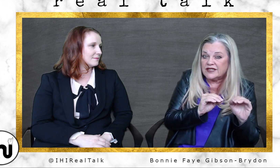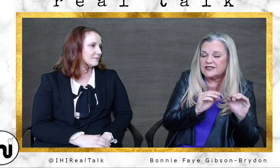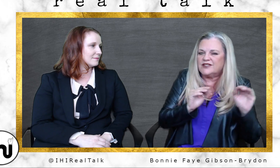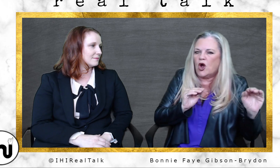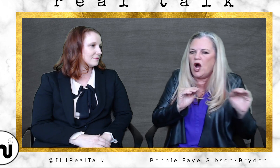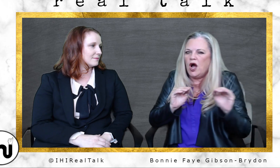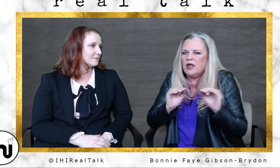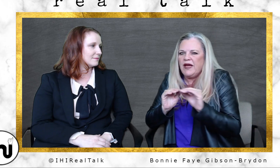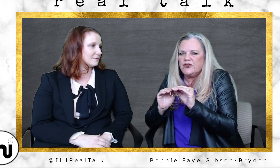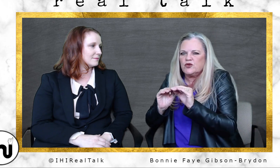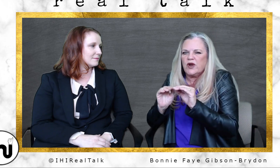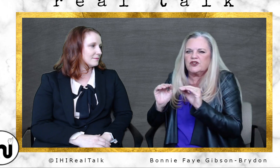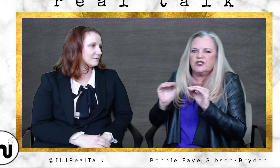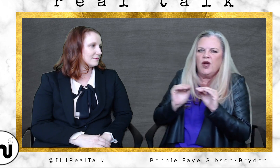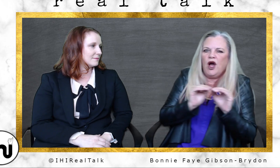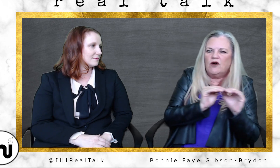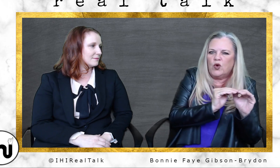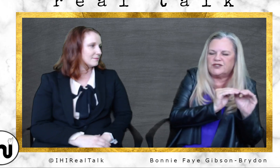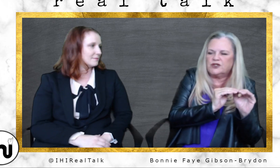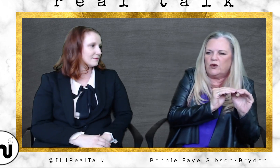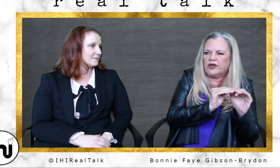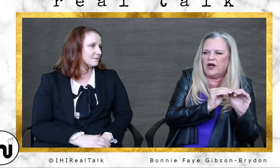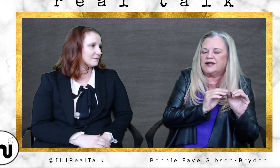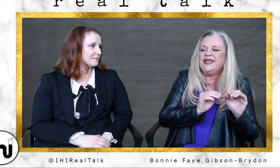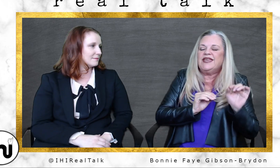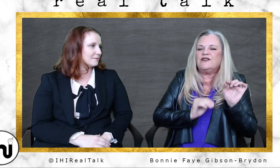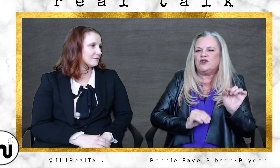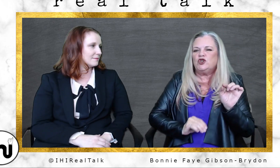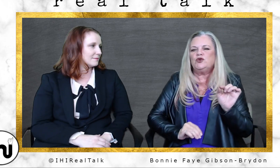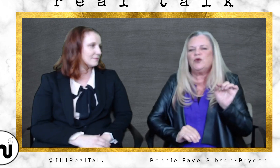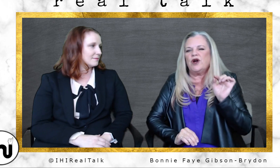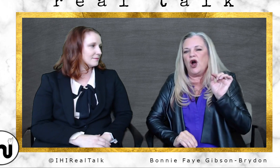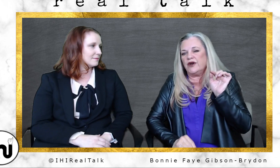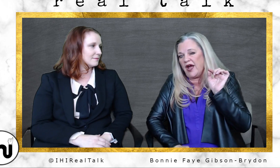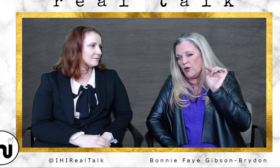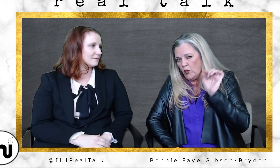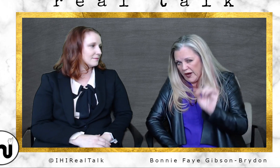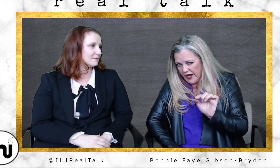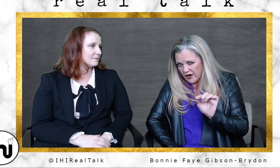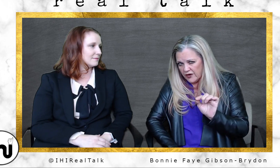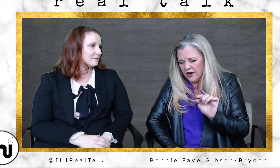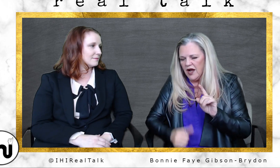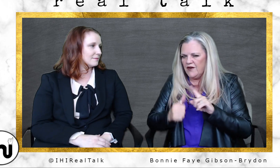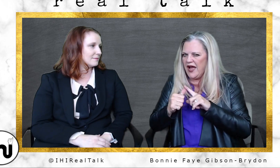It's all about the direction of what's going on. If you are not aware of how to